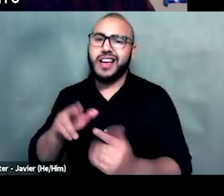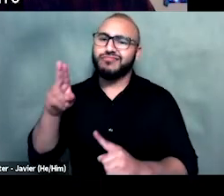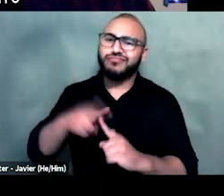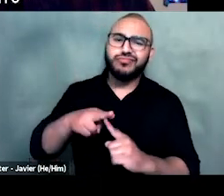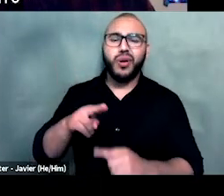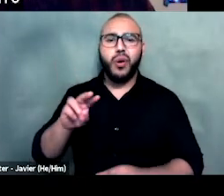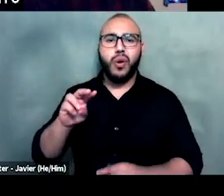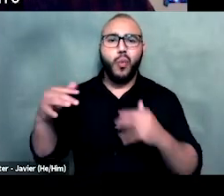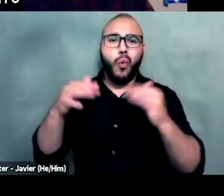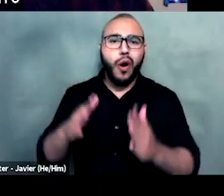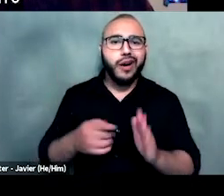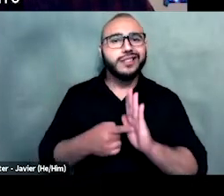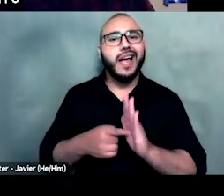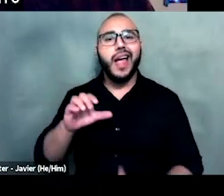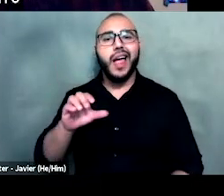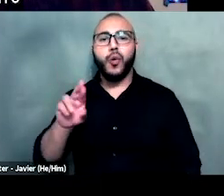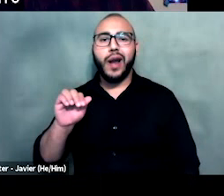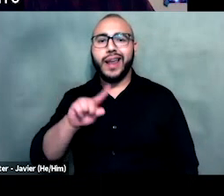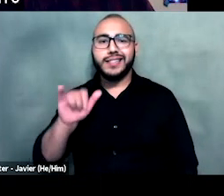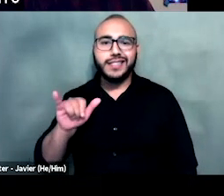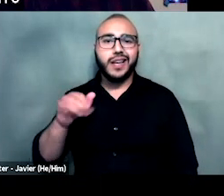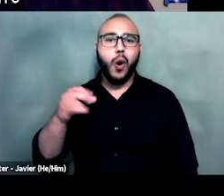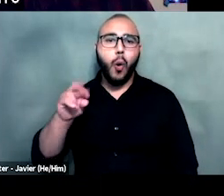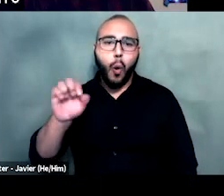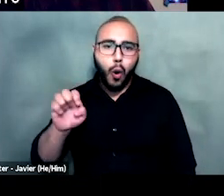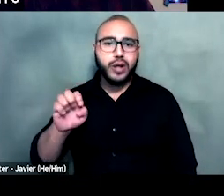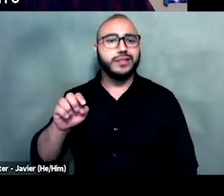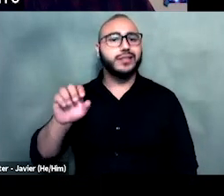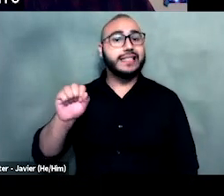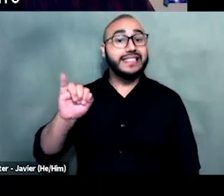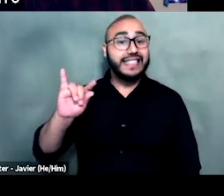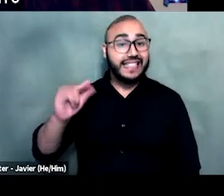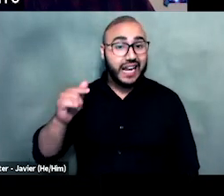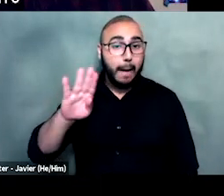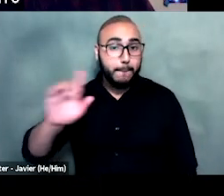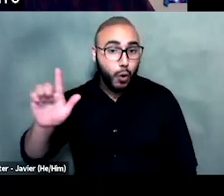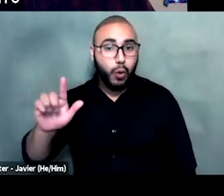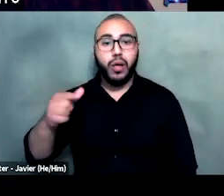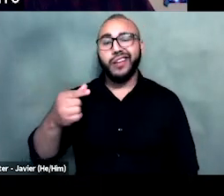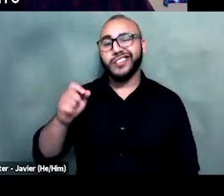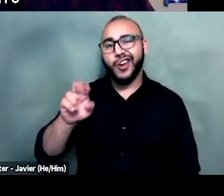Bull, Geronimo, Osceola, Tecumseh. Again, these were just natural warriors. They were